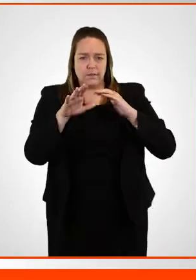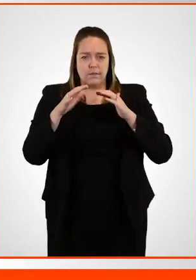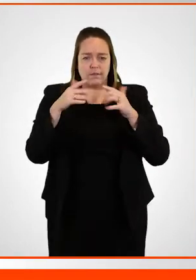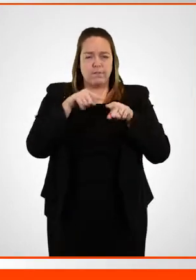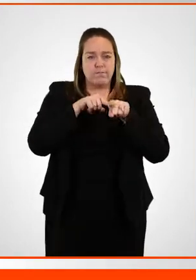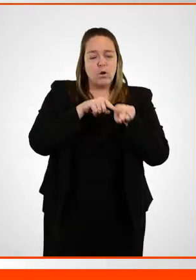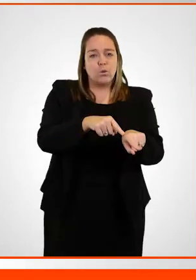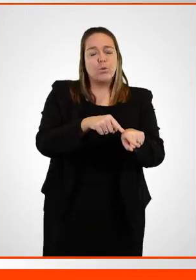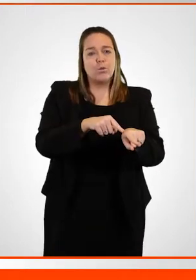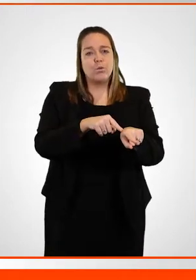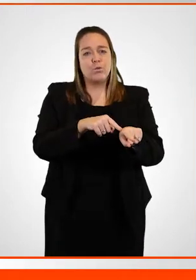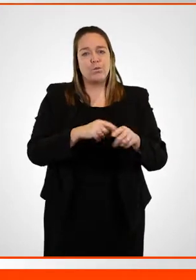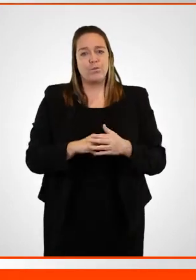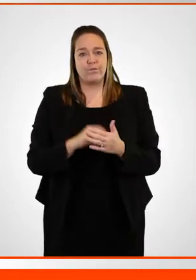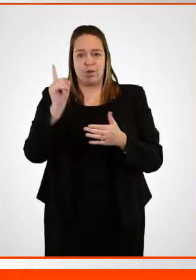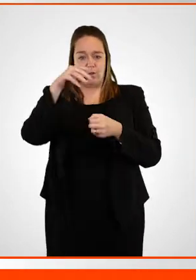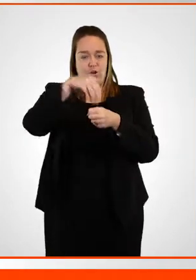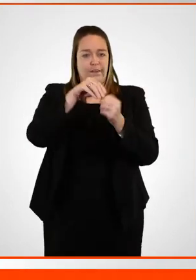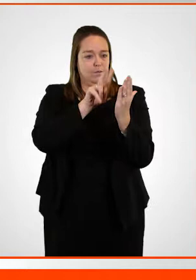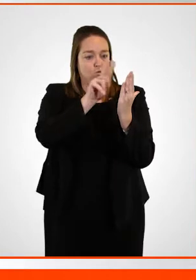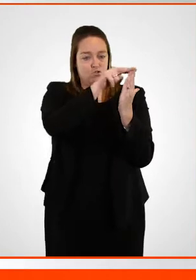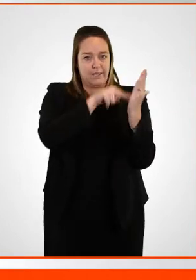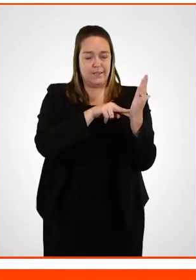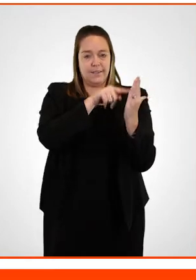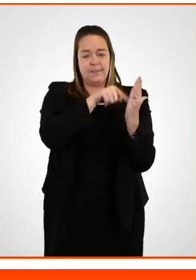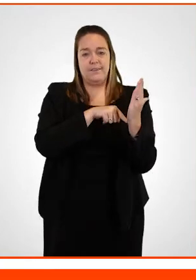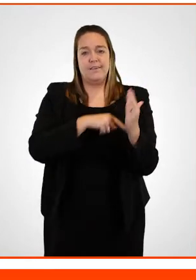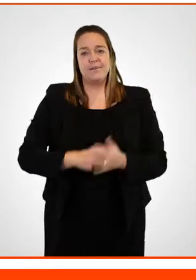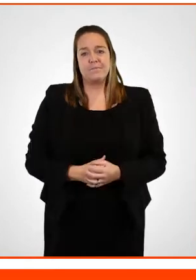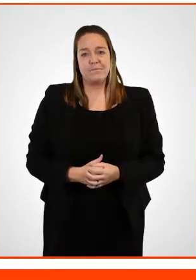the way that the content in the reading exists.